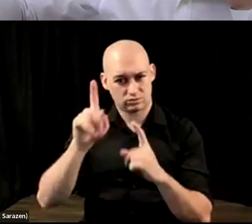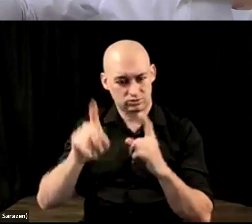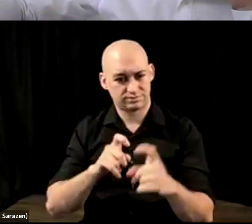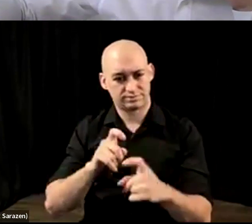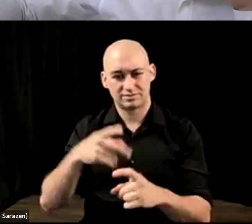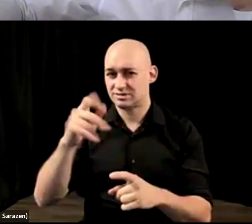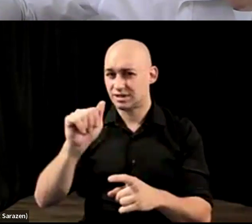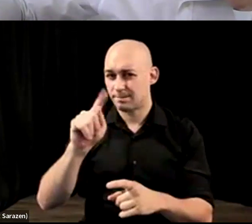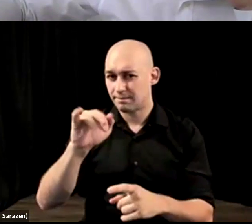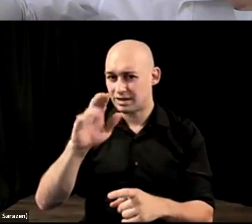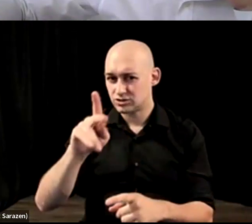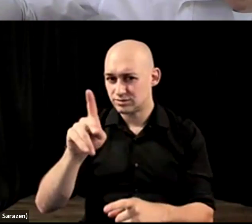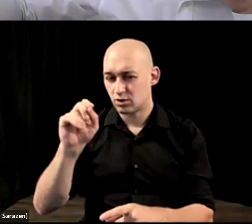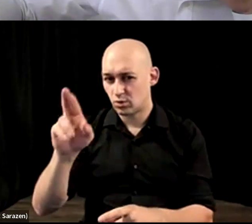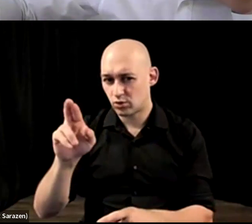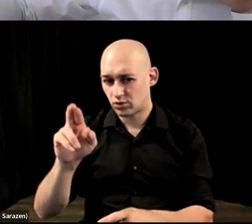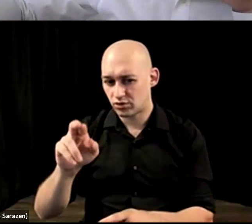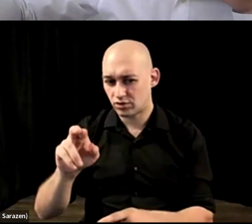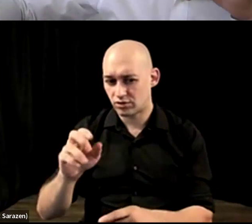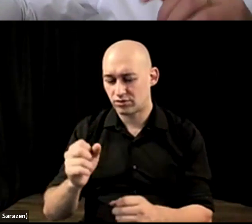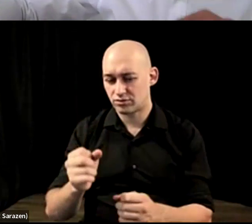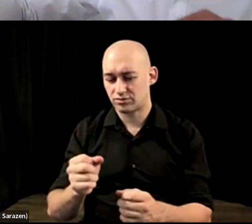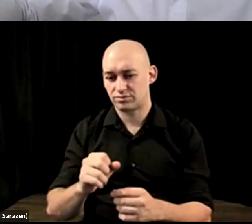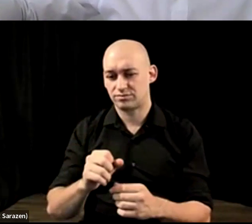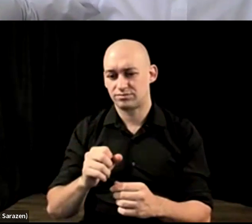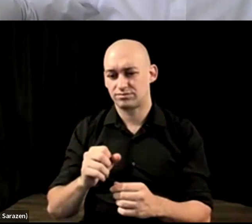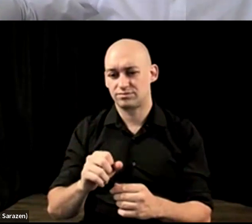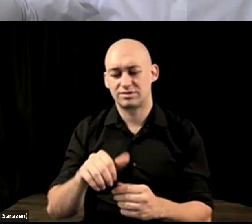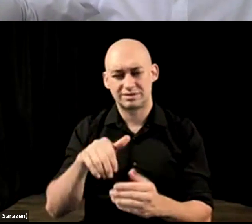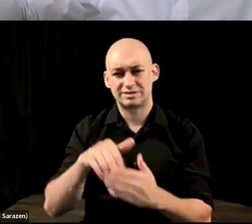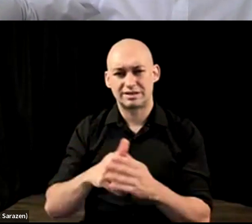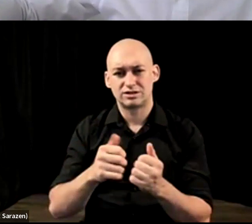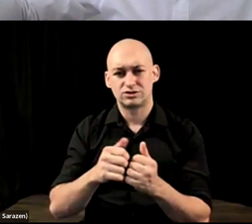question or was it applied to multiple questions? It was in the chat, and it went by briefly for me,